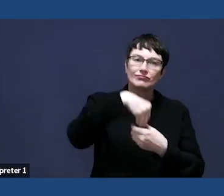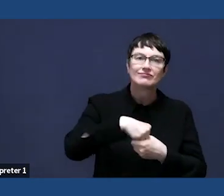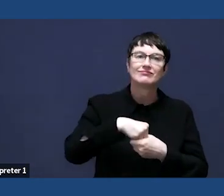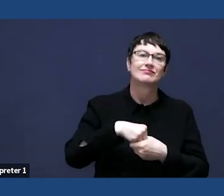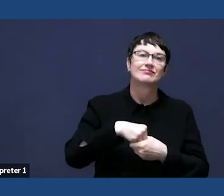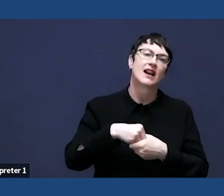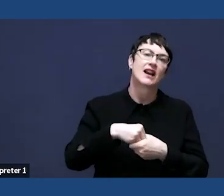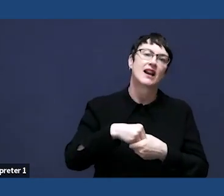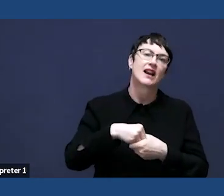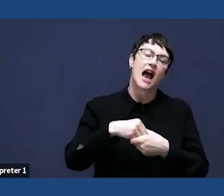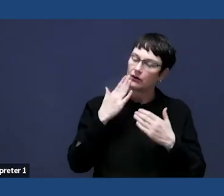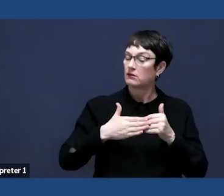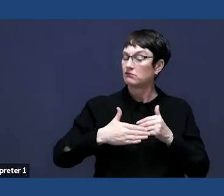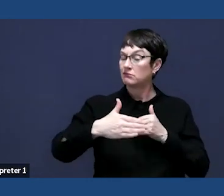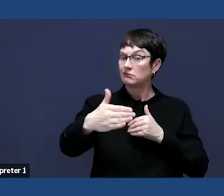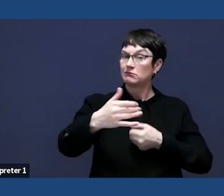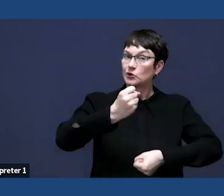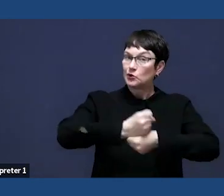And it will take a village.